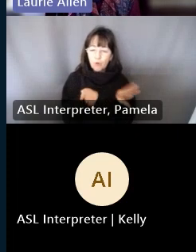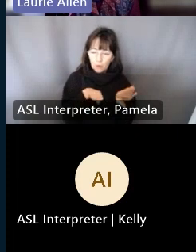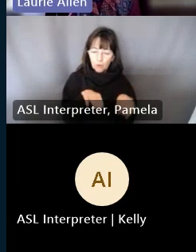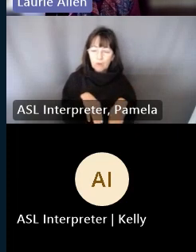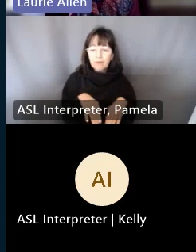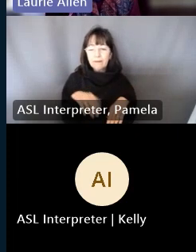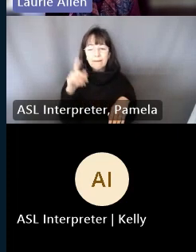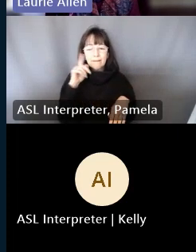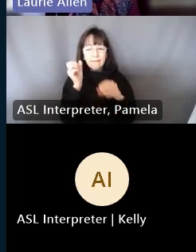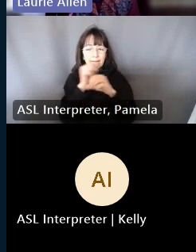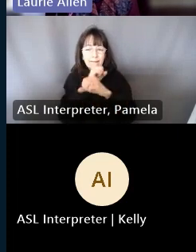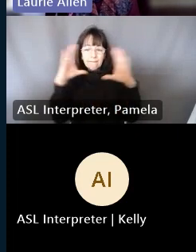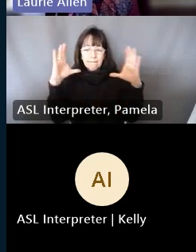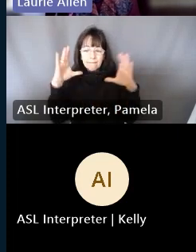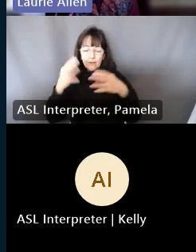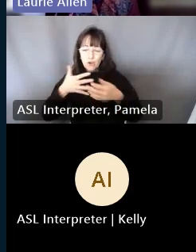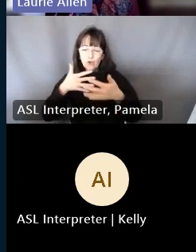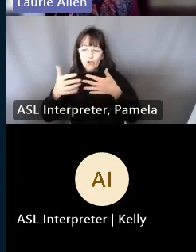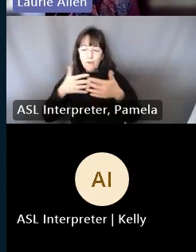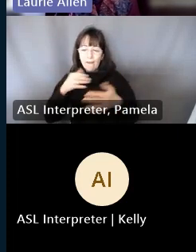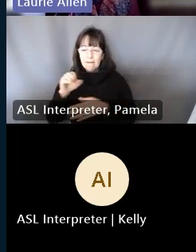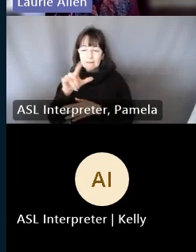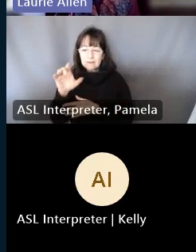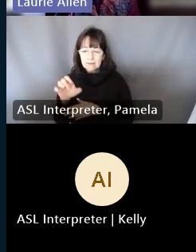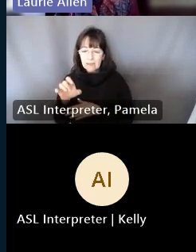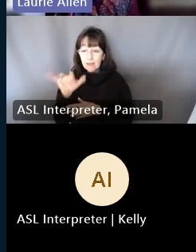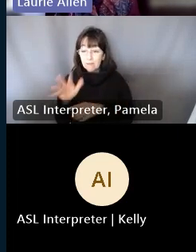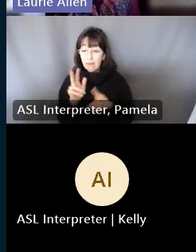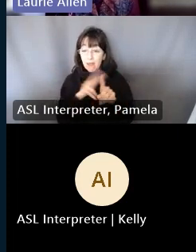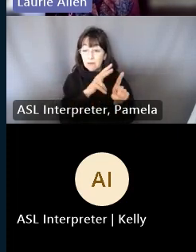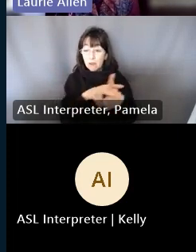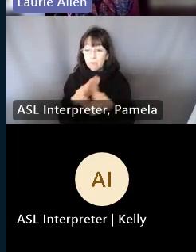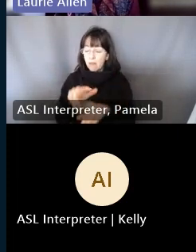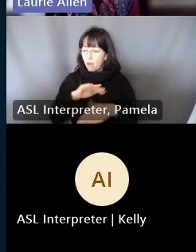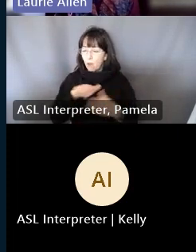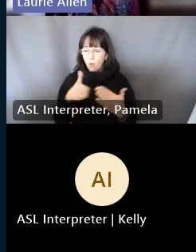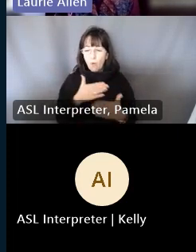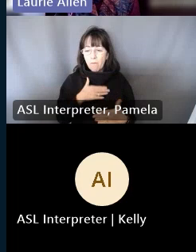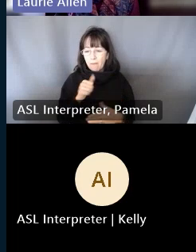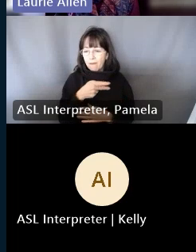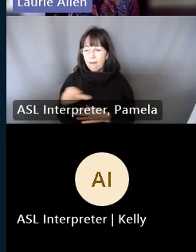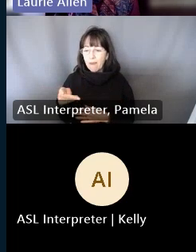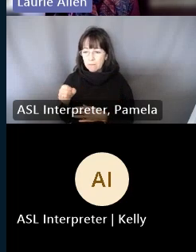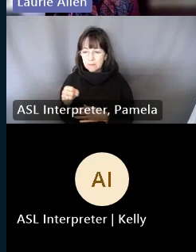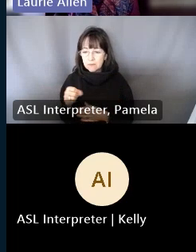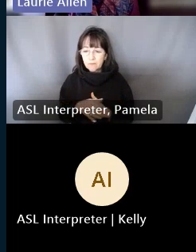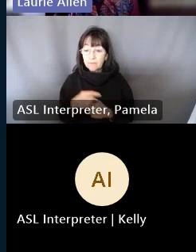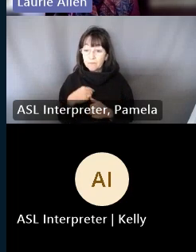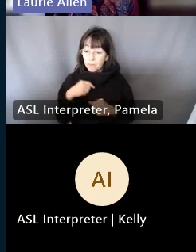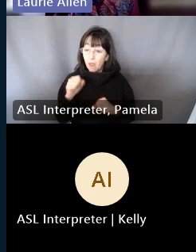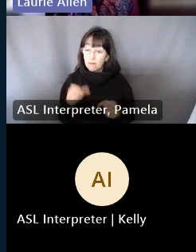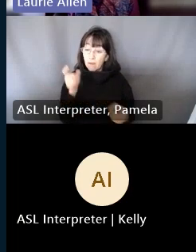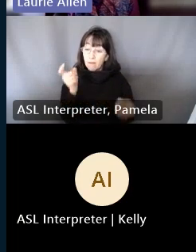And when I select that contrast theme, it gets applied to all of my applications. And I can customize those colors as well to select the colors that work best